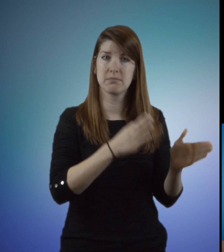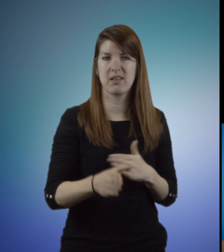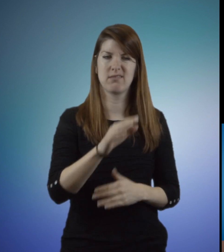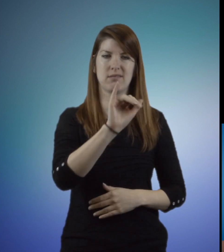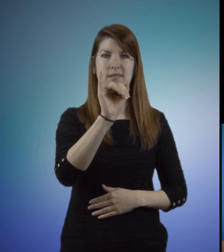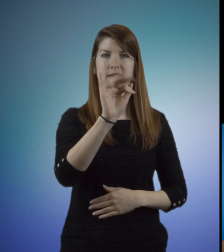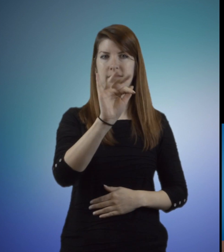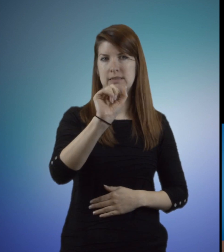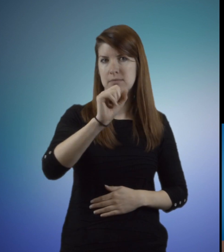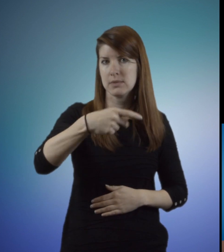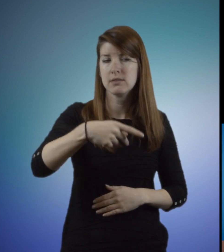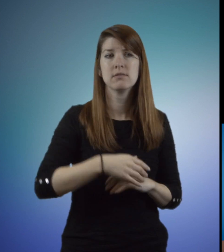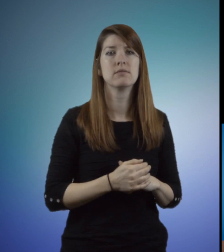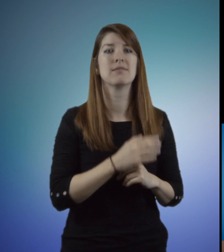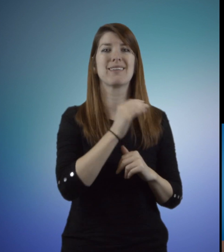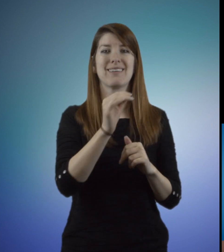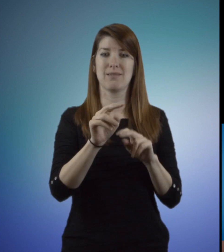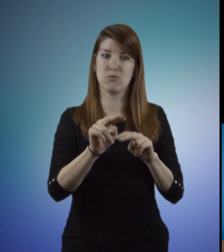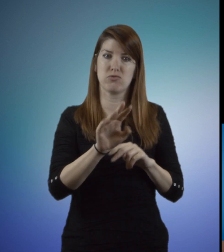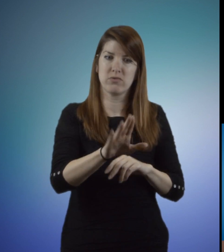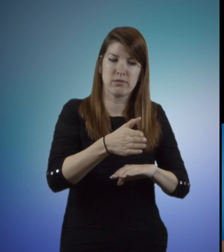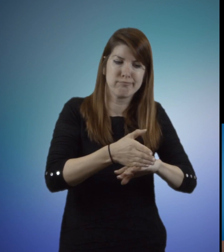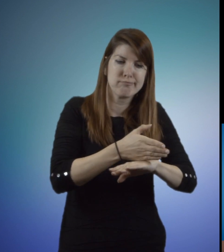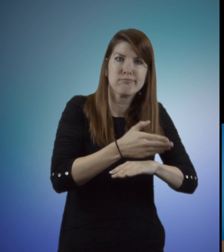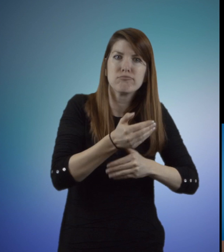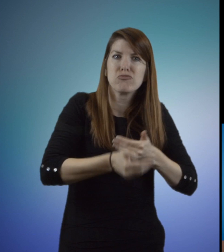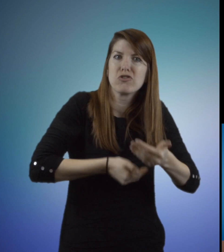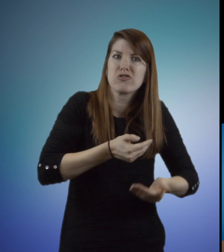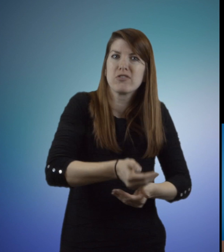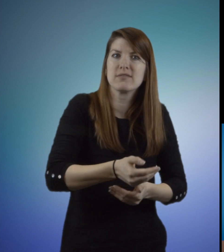and for monitoring the progress that your child will make.